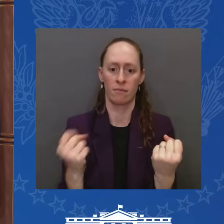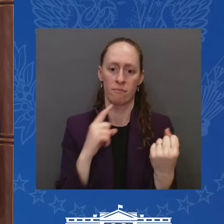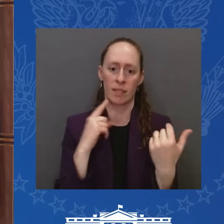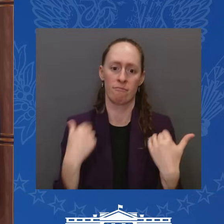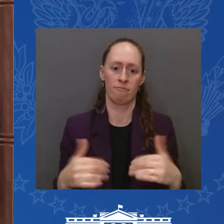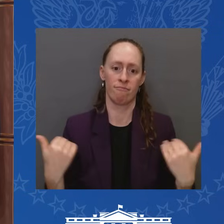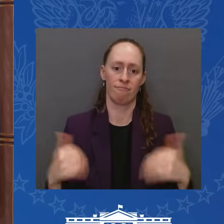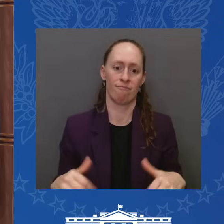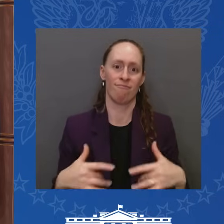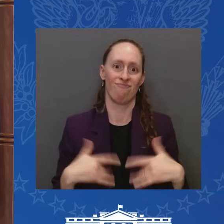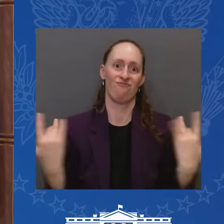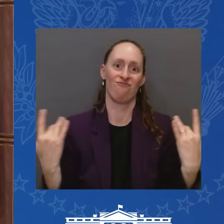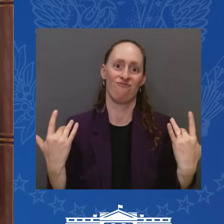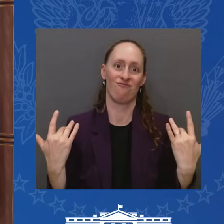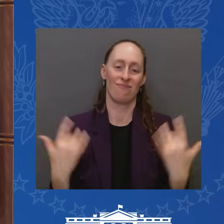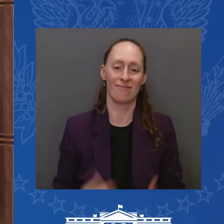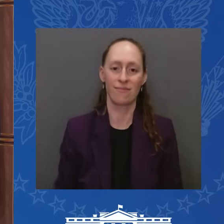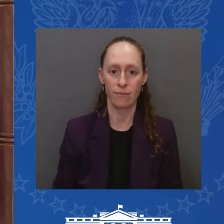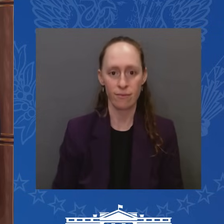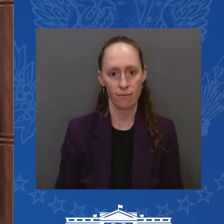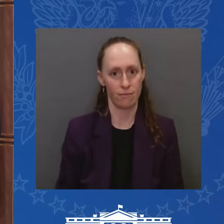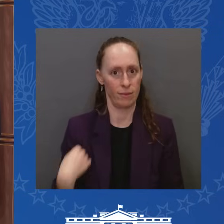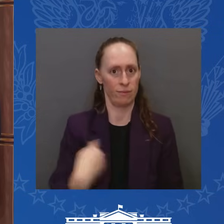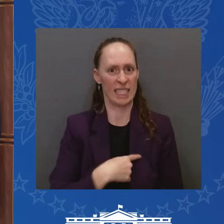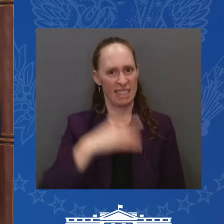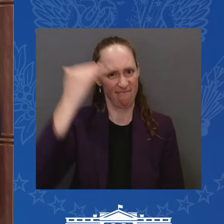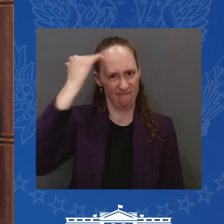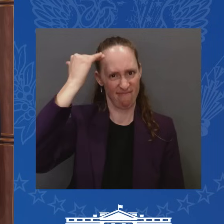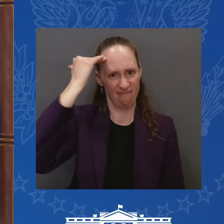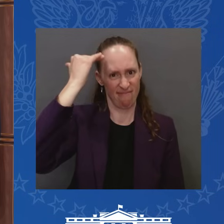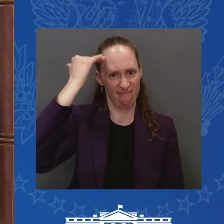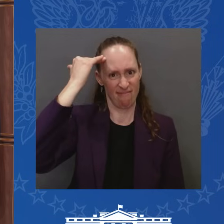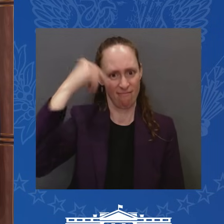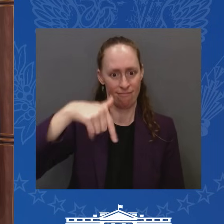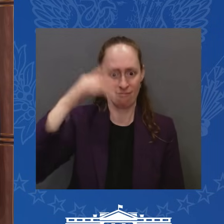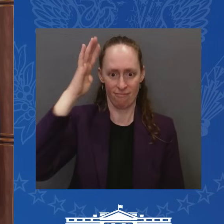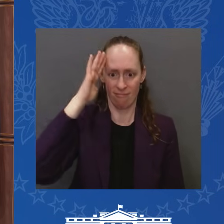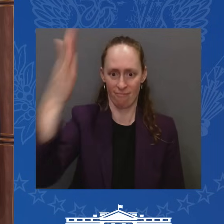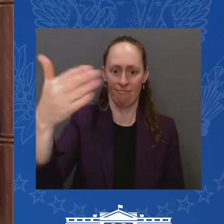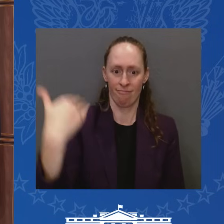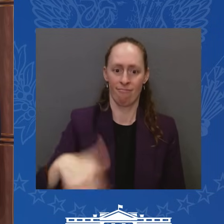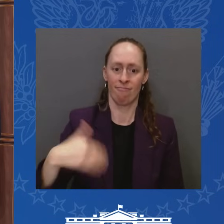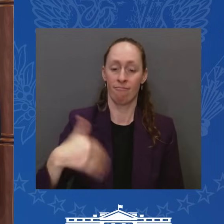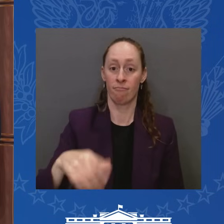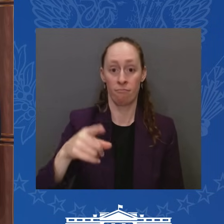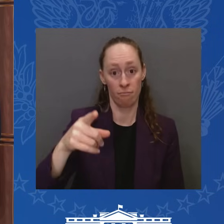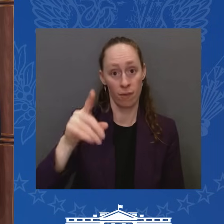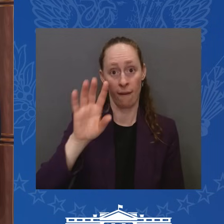More than $4.2 billion in 52,000 jobs could be created through this innovation.